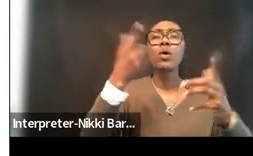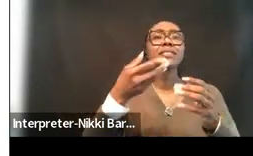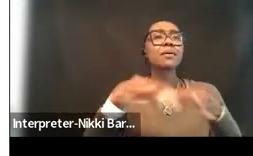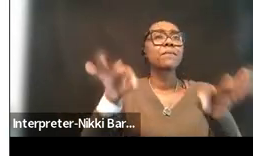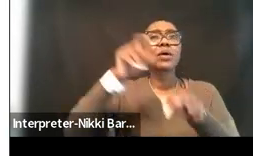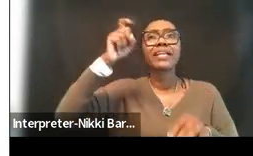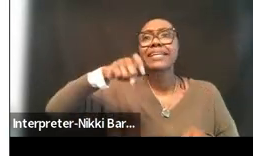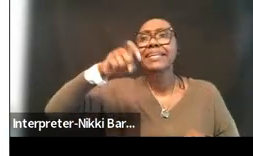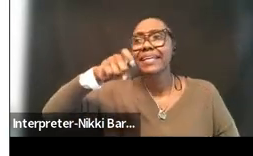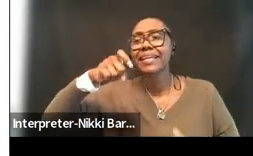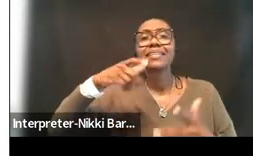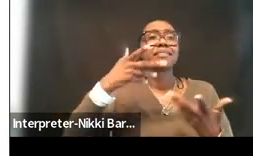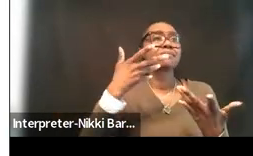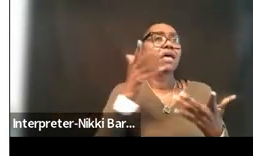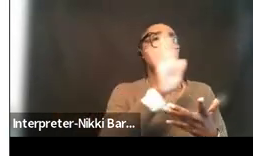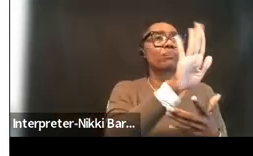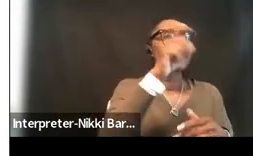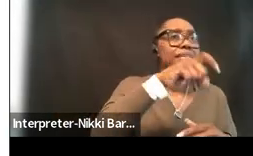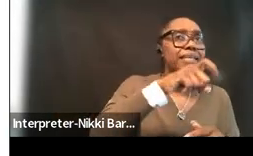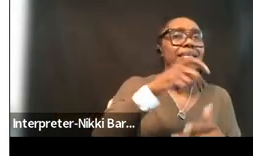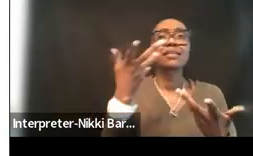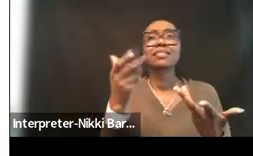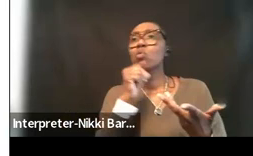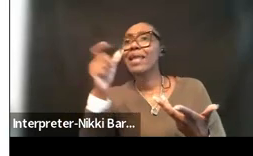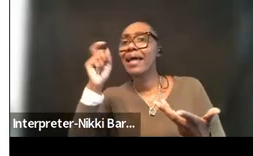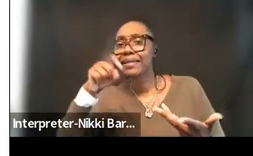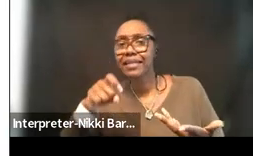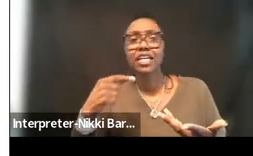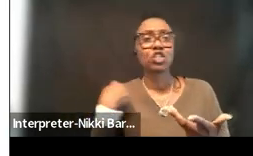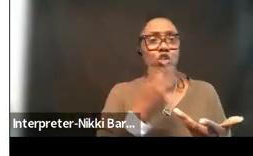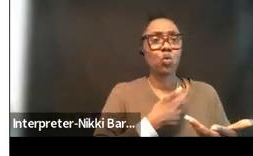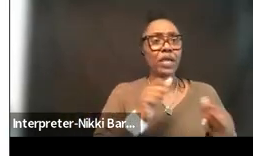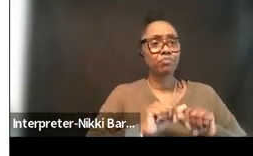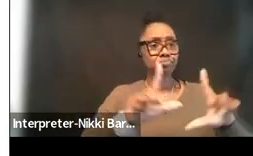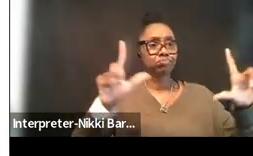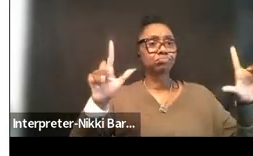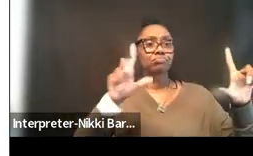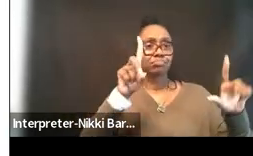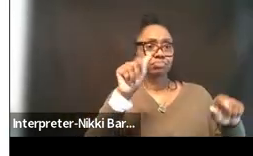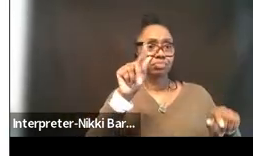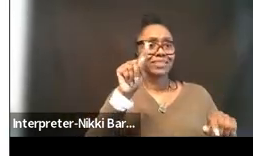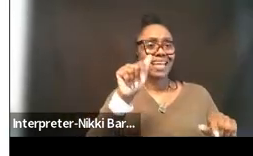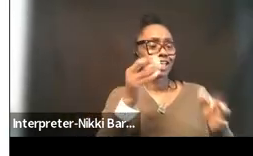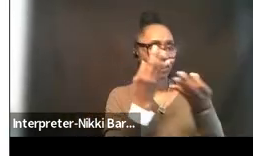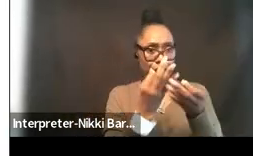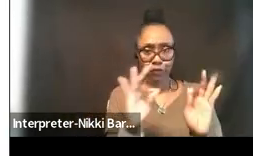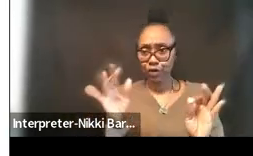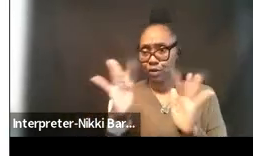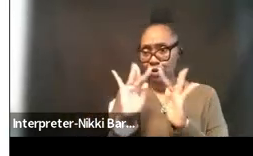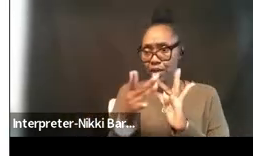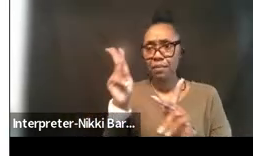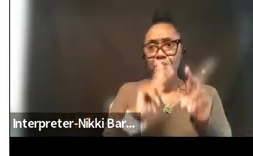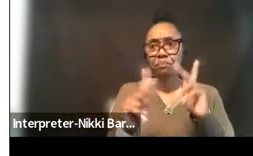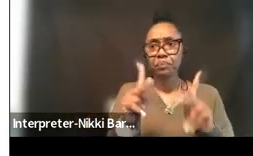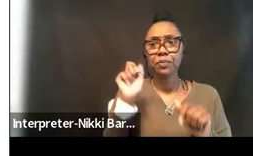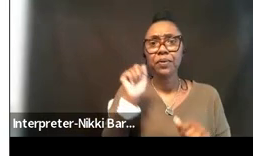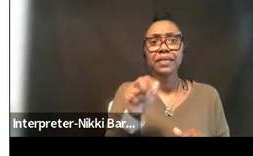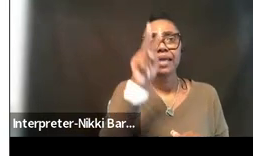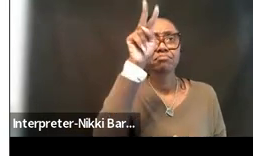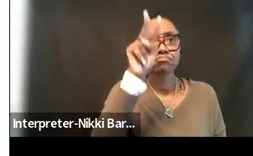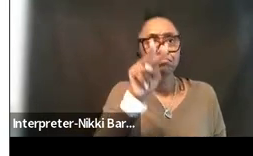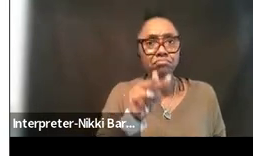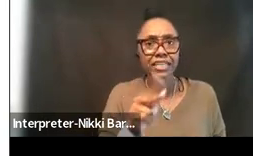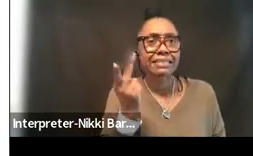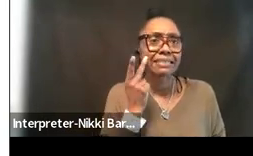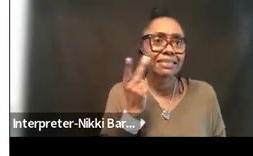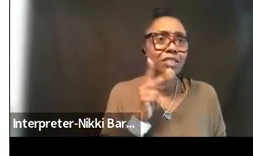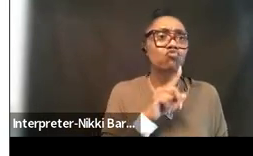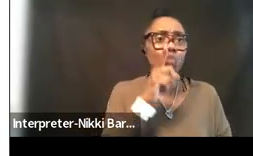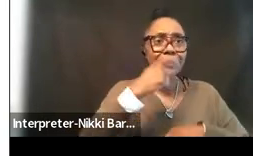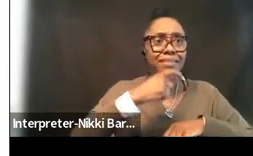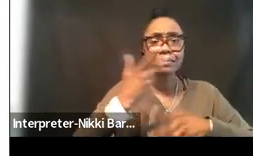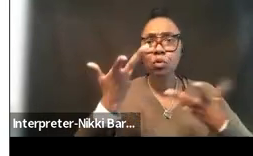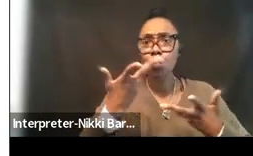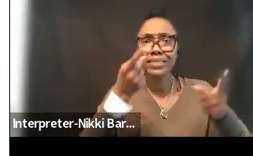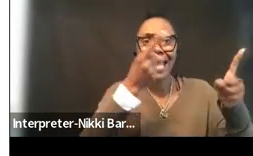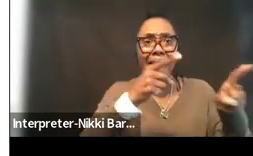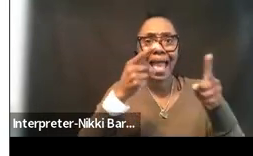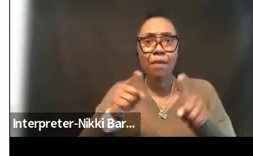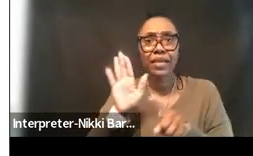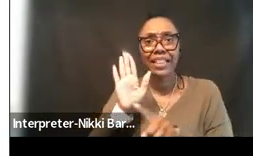And we call this our data for good. Because we are displaying this data for free on our website that individuals can utilize to drive programmatic change to see in real time what is happening in their communities.